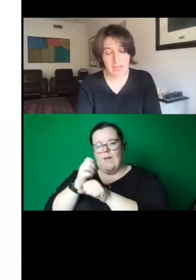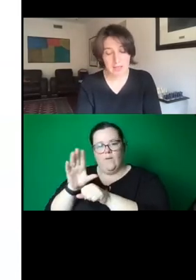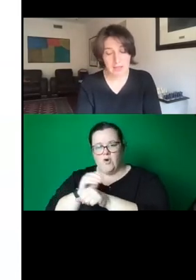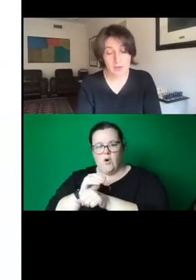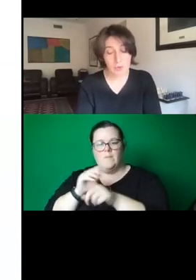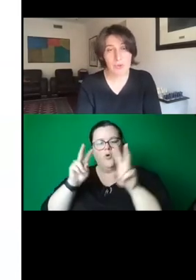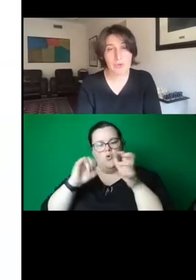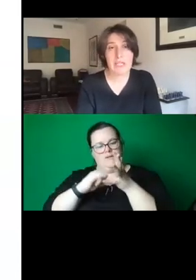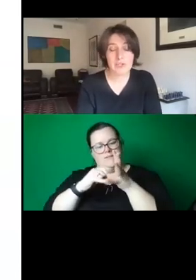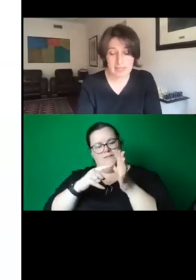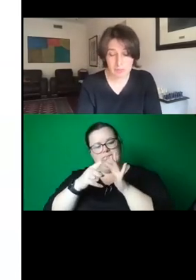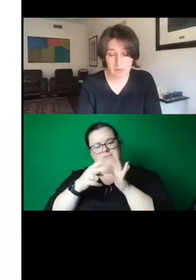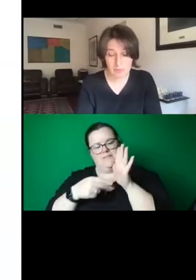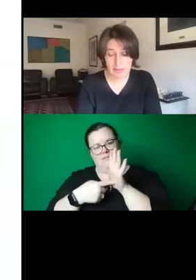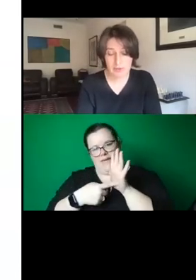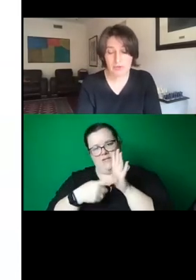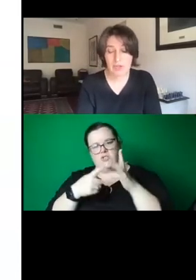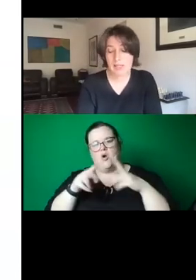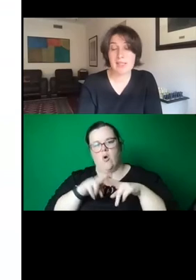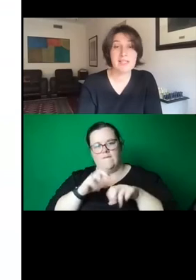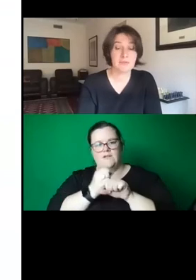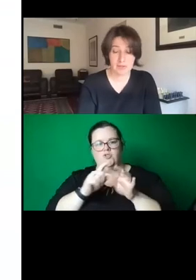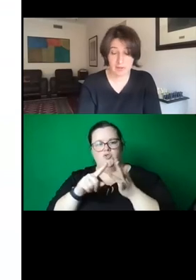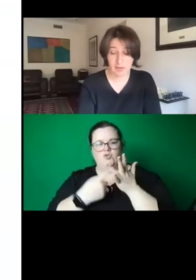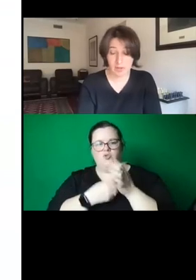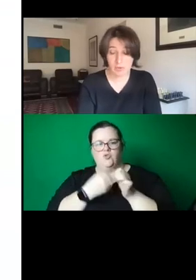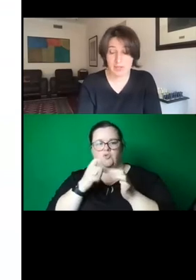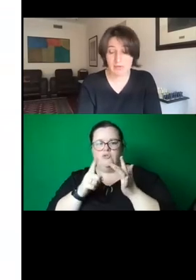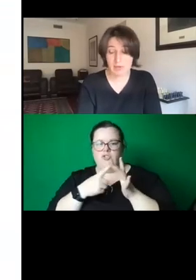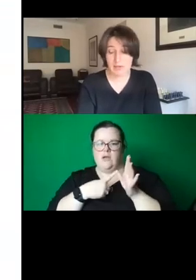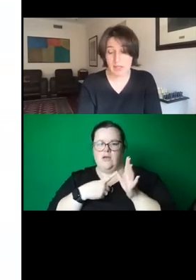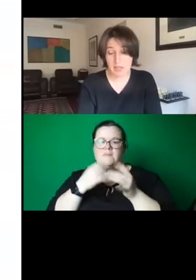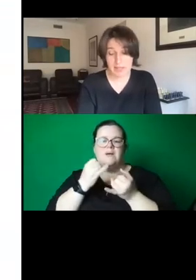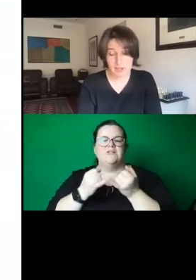it is also a religious symbol it is strikingly different to the surrounding architecture